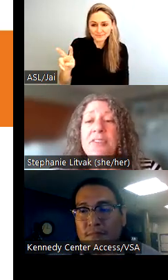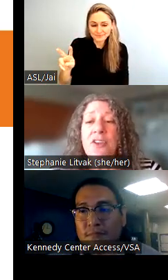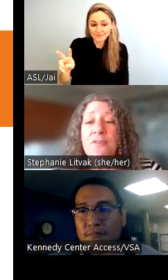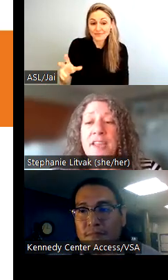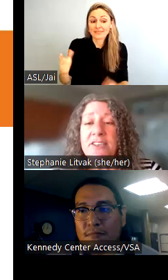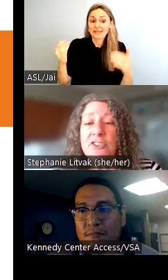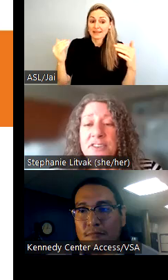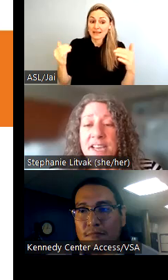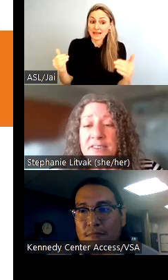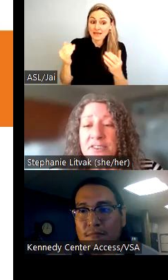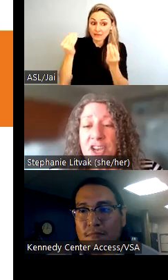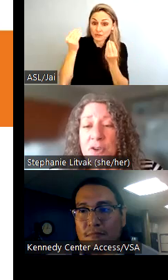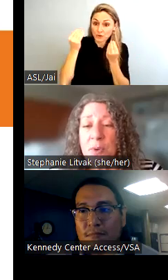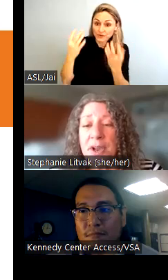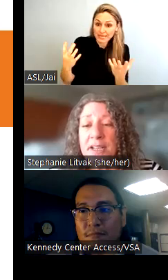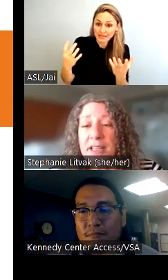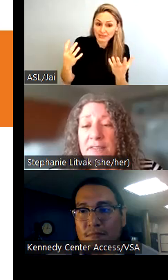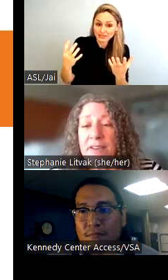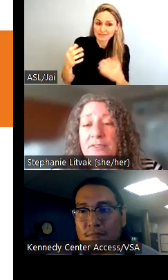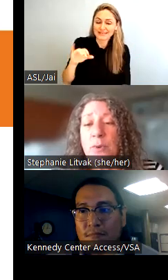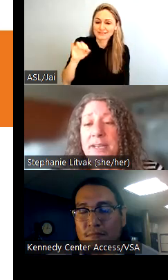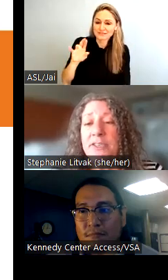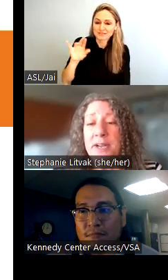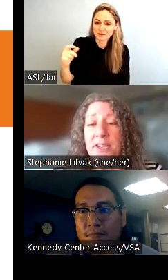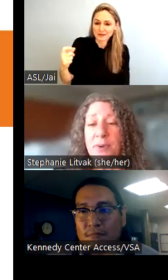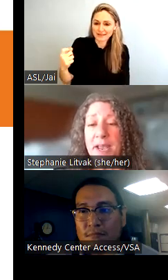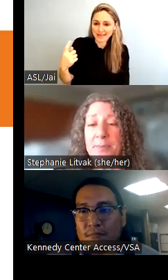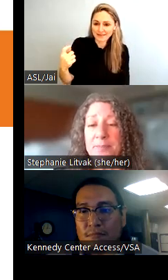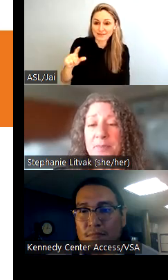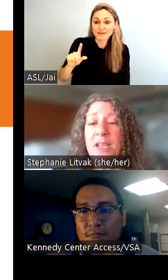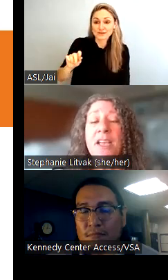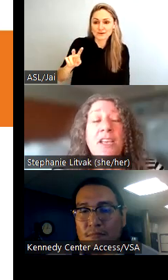And the notification date is January 11, 2023.